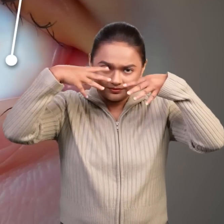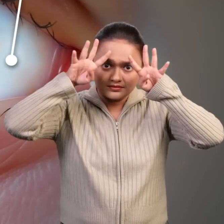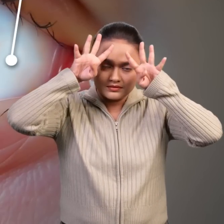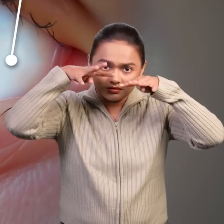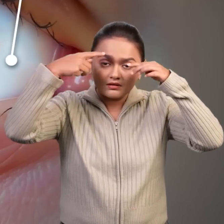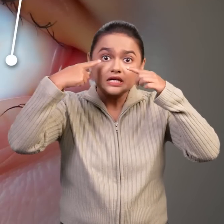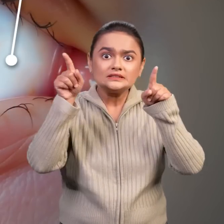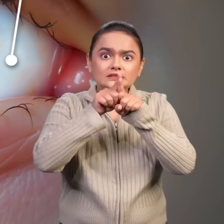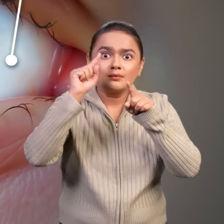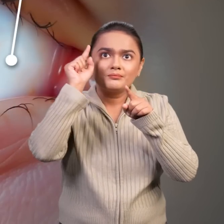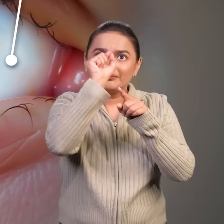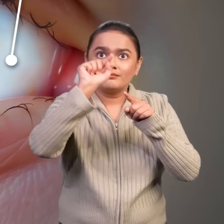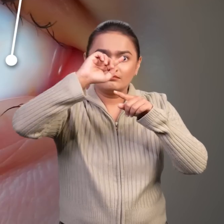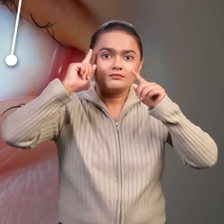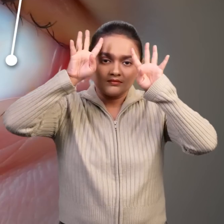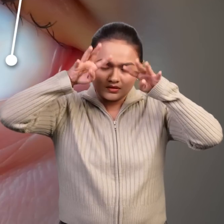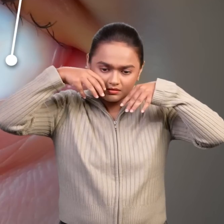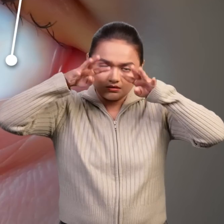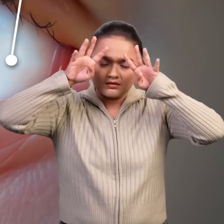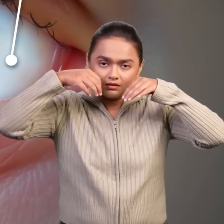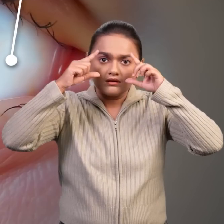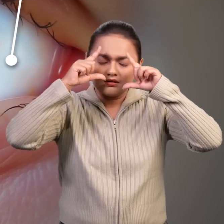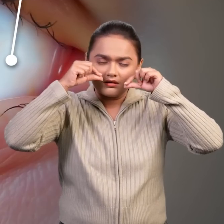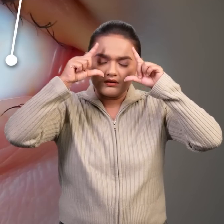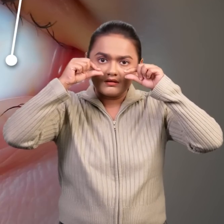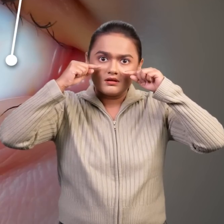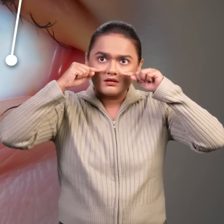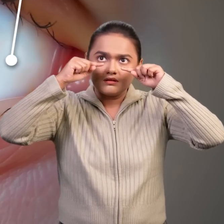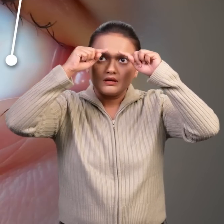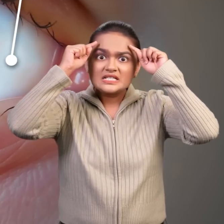make sure that that often remains of the same thickness all through the day.